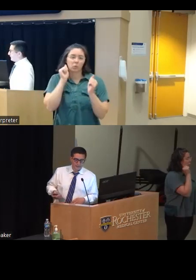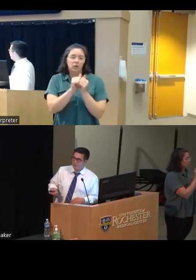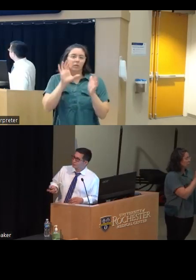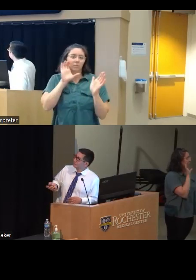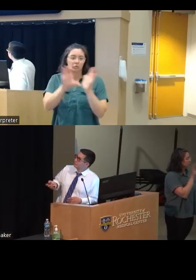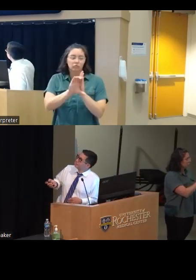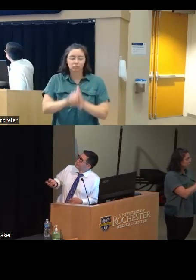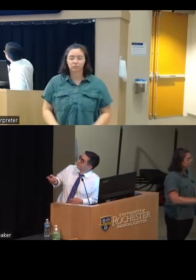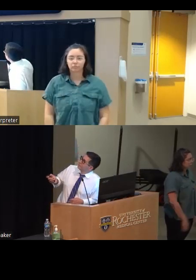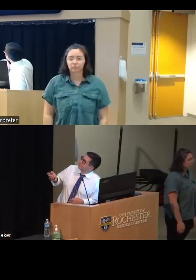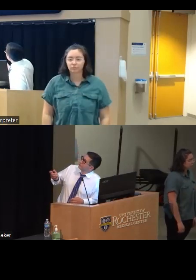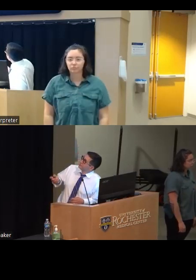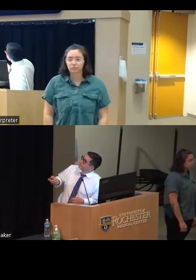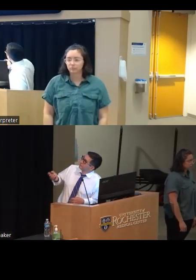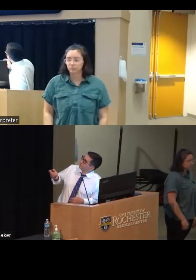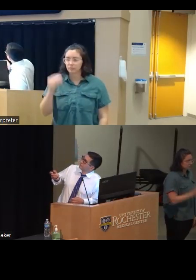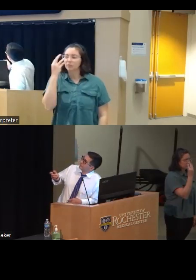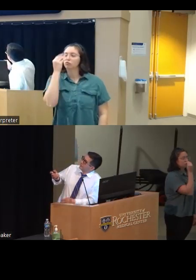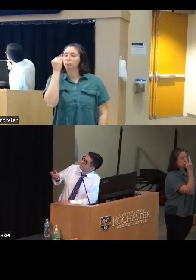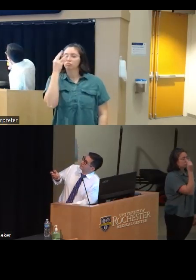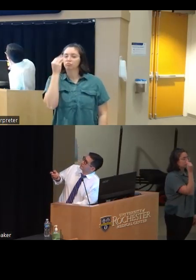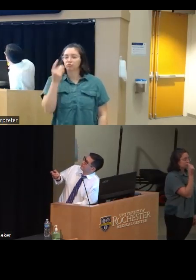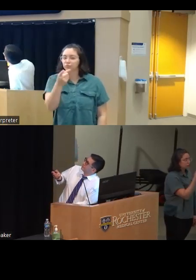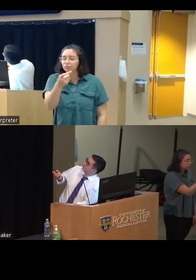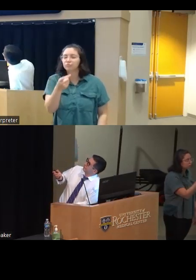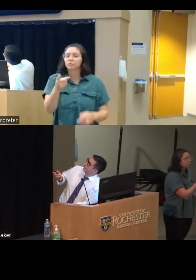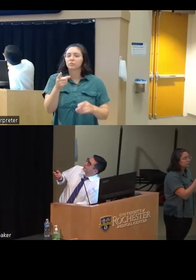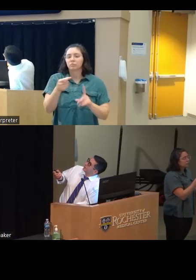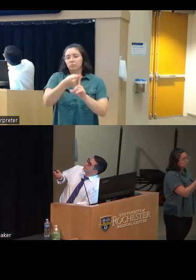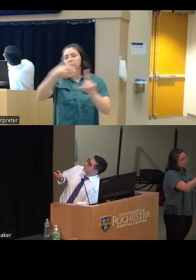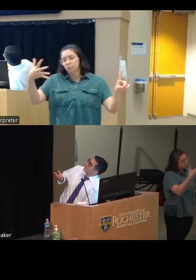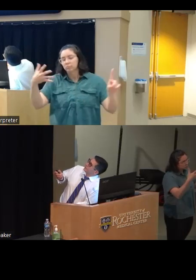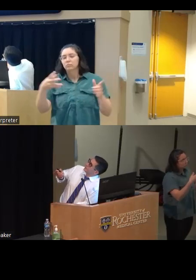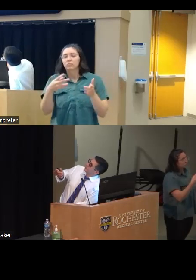and those different things were this right this is sort of a uh a depiction of what the eye looks